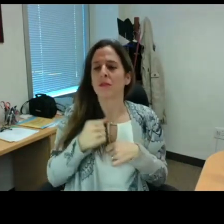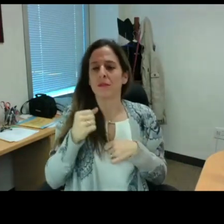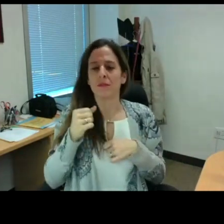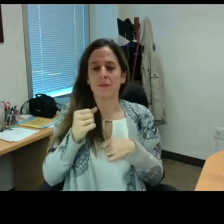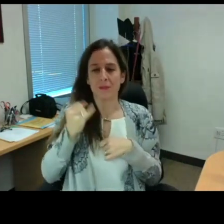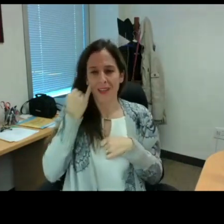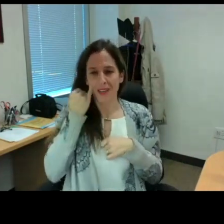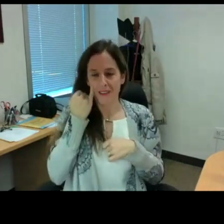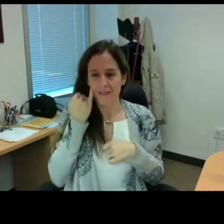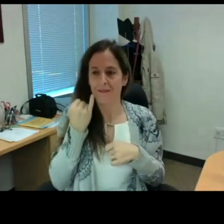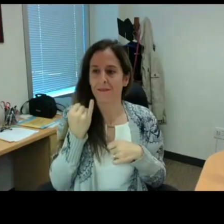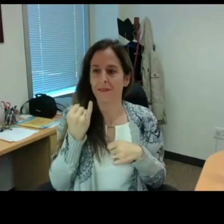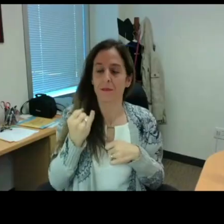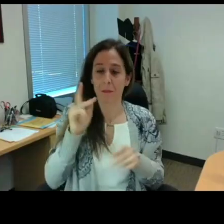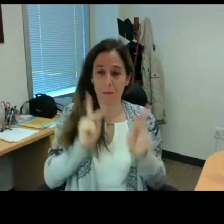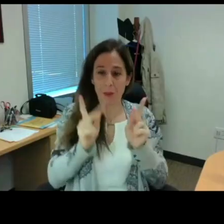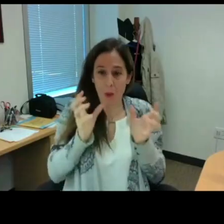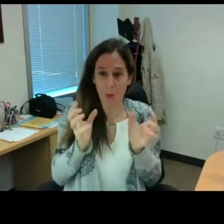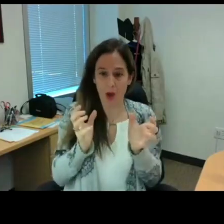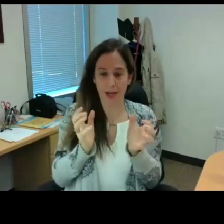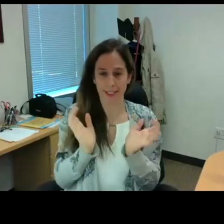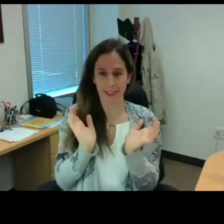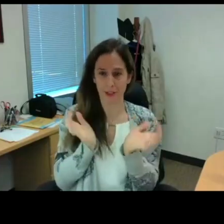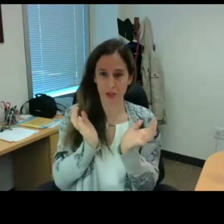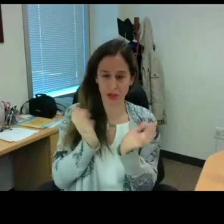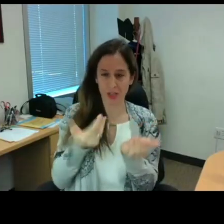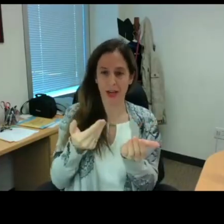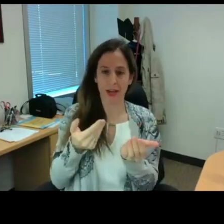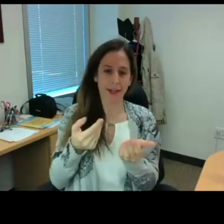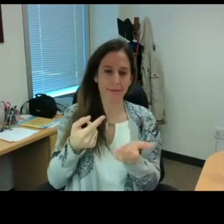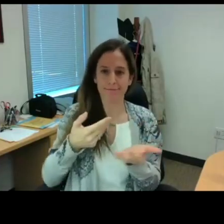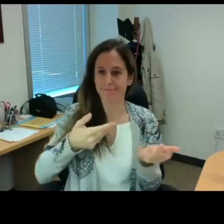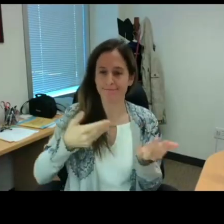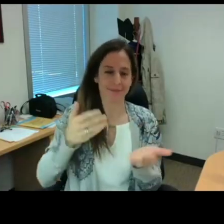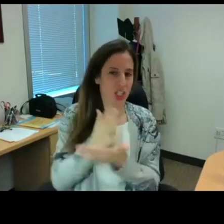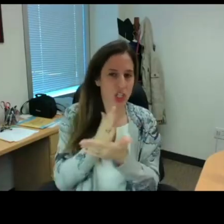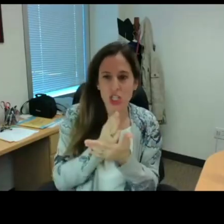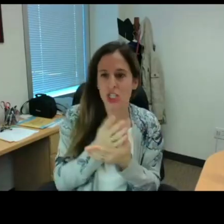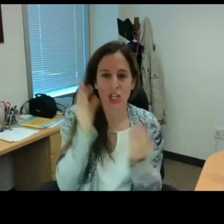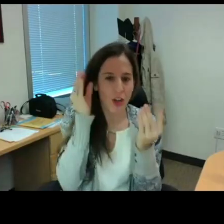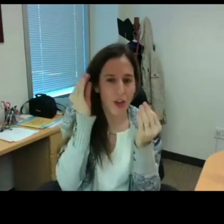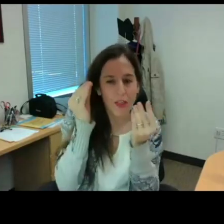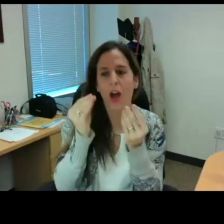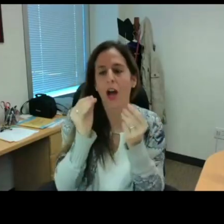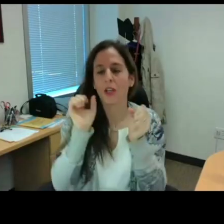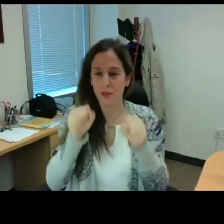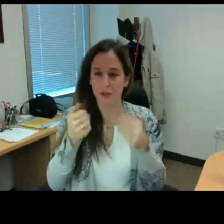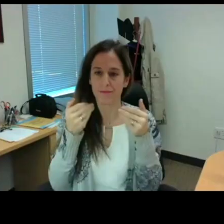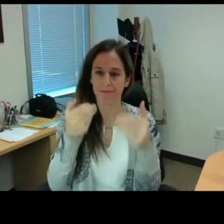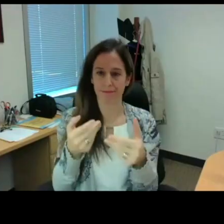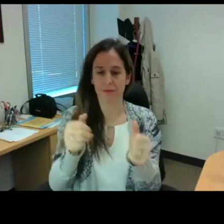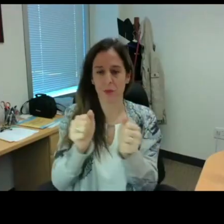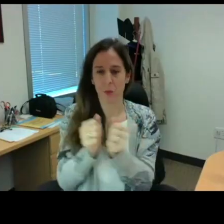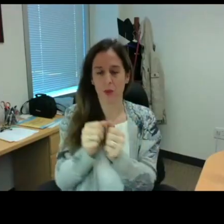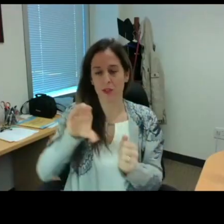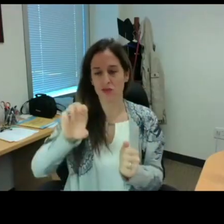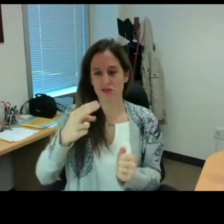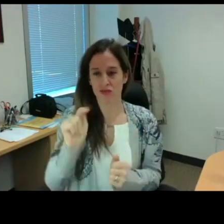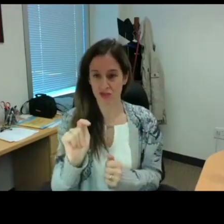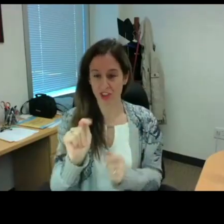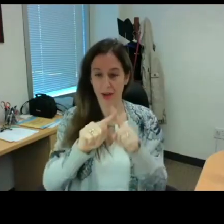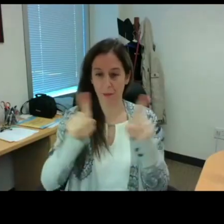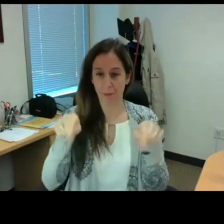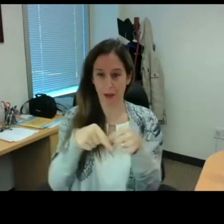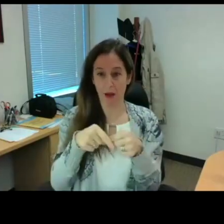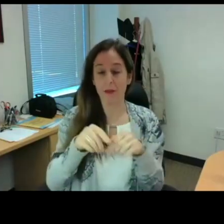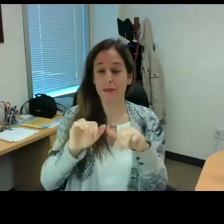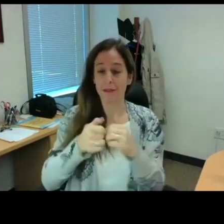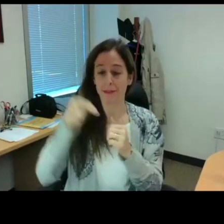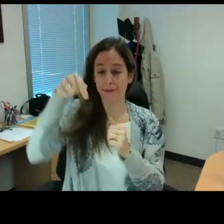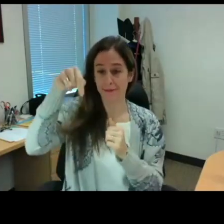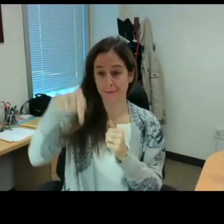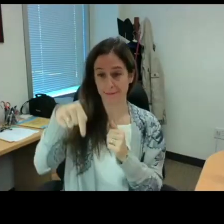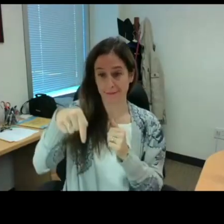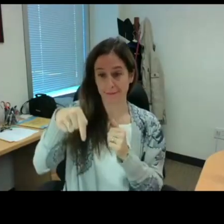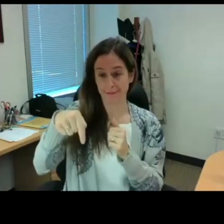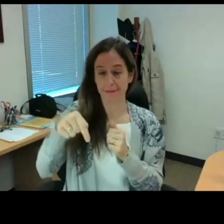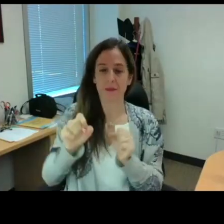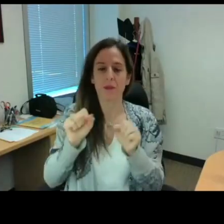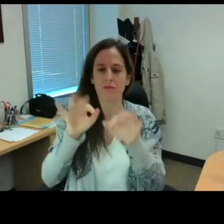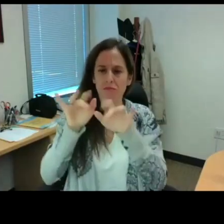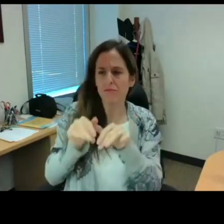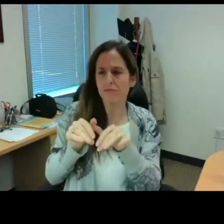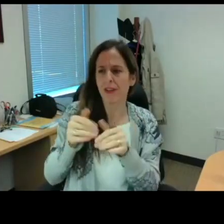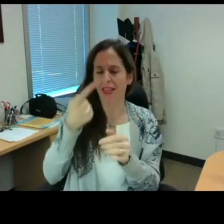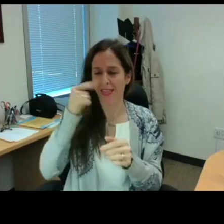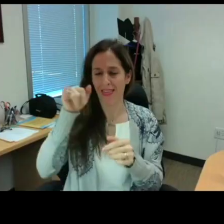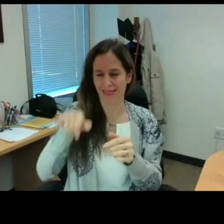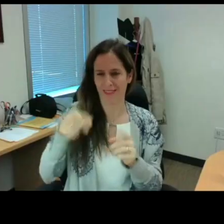captioning uh if people want to share thoughts uh or chat you can use the chat box which is